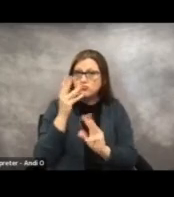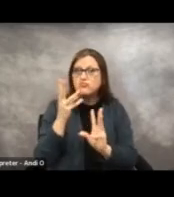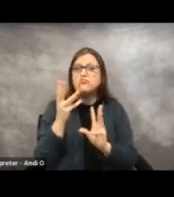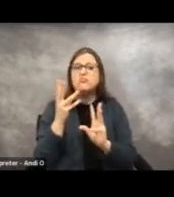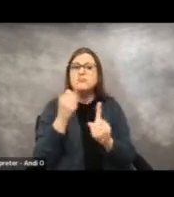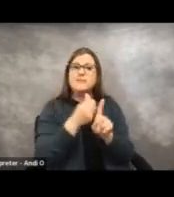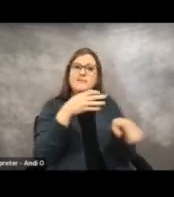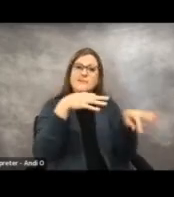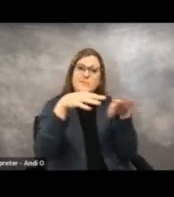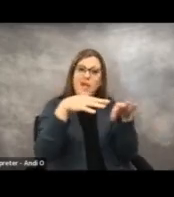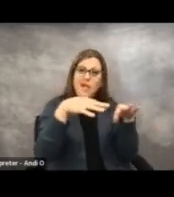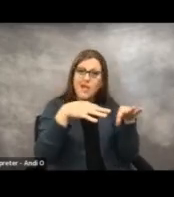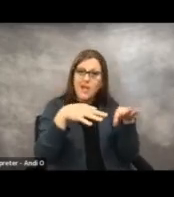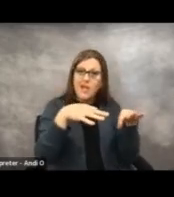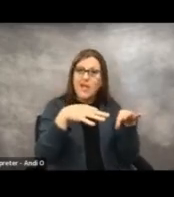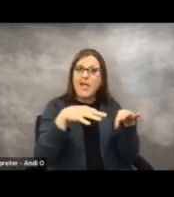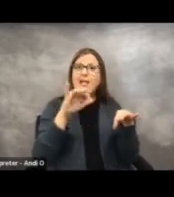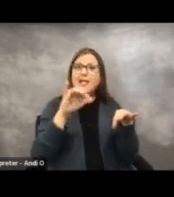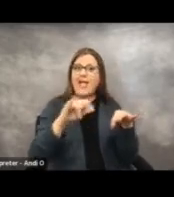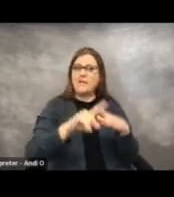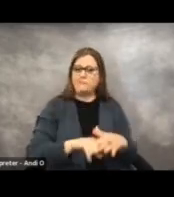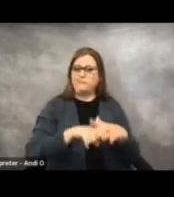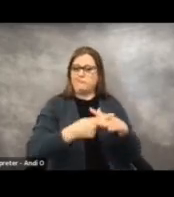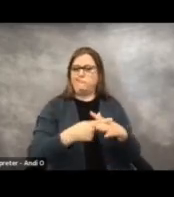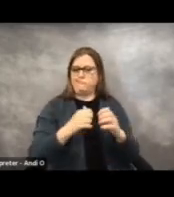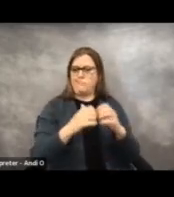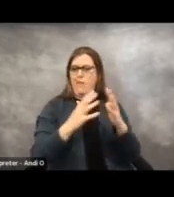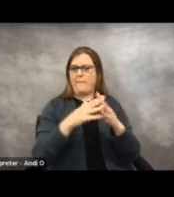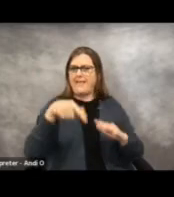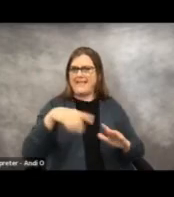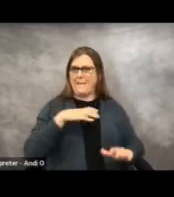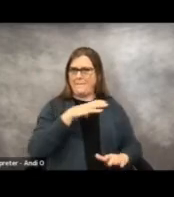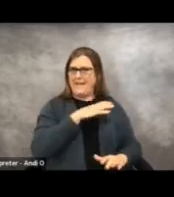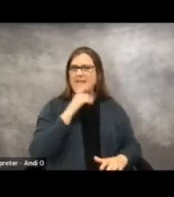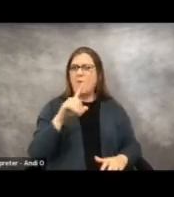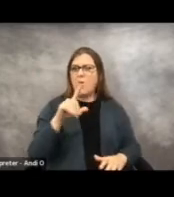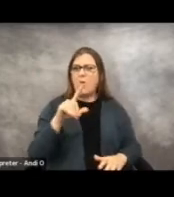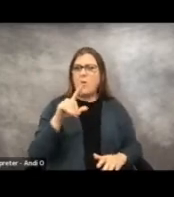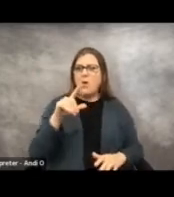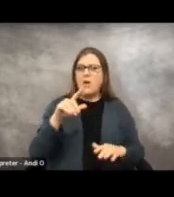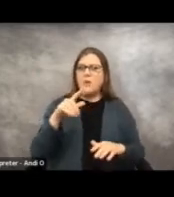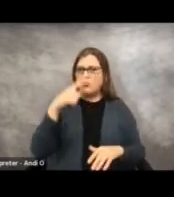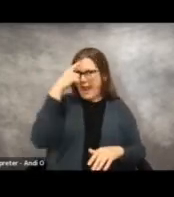origin of the ad hoc committee on brain injury and child welfare, which subsequently led